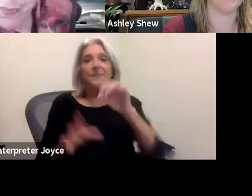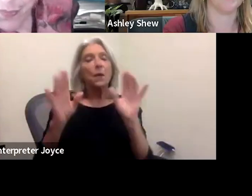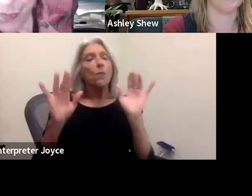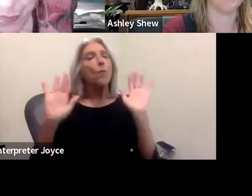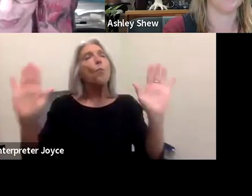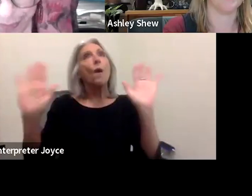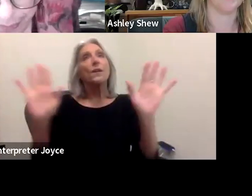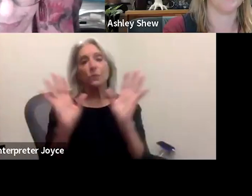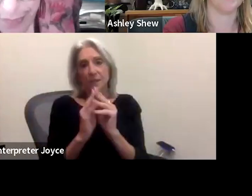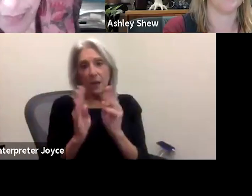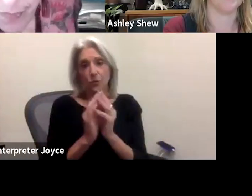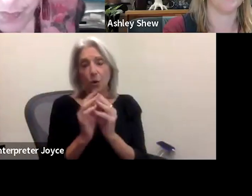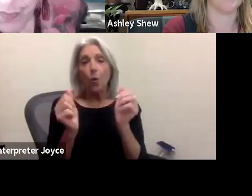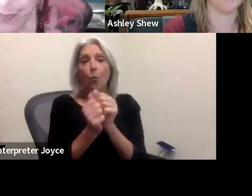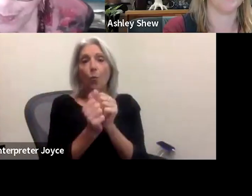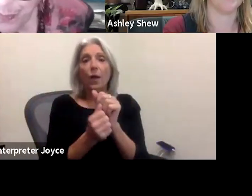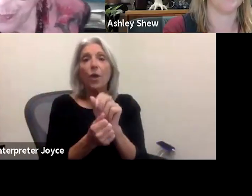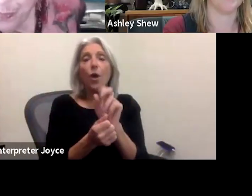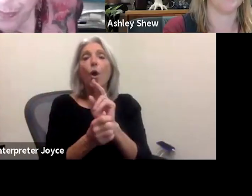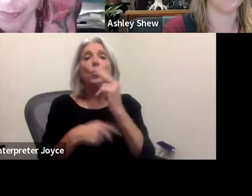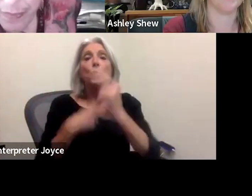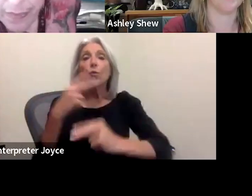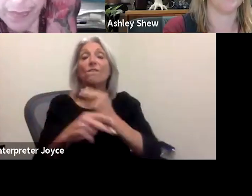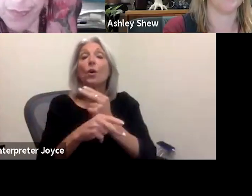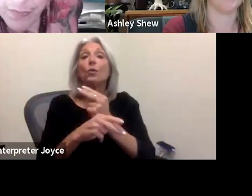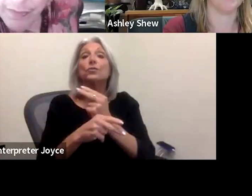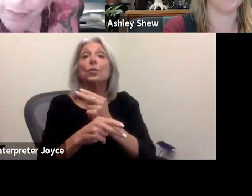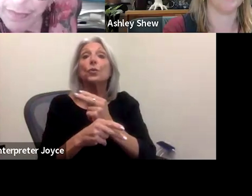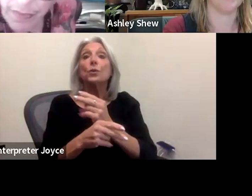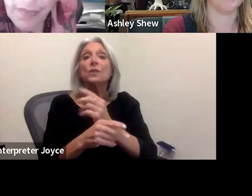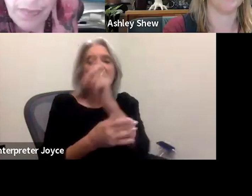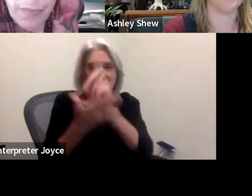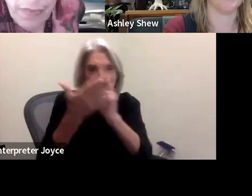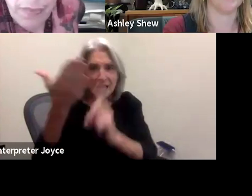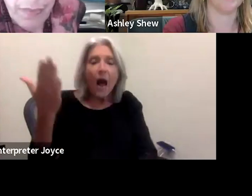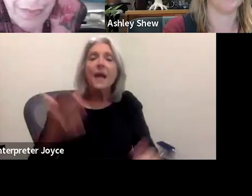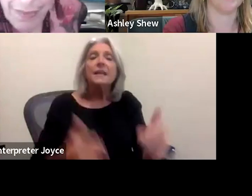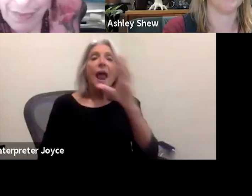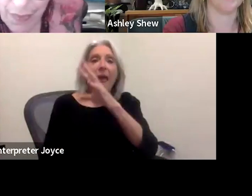on universal designs for research with these fantastic panelists.